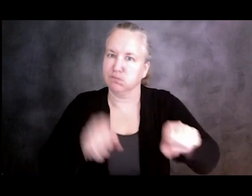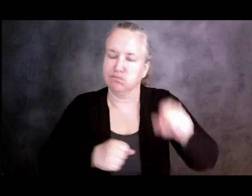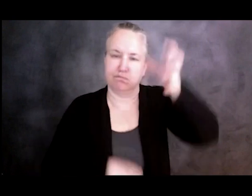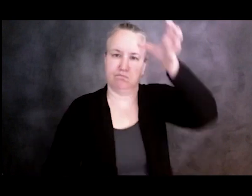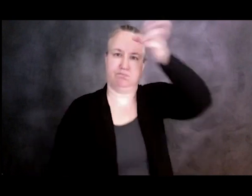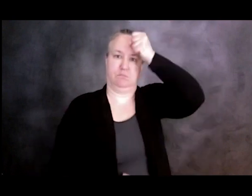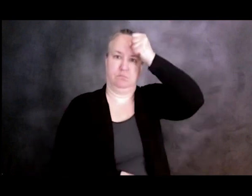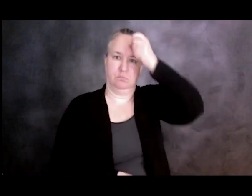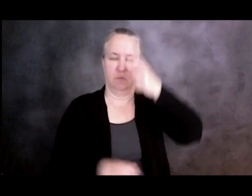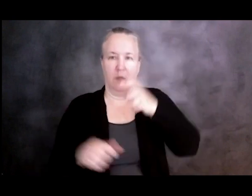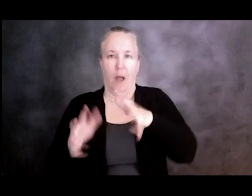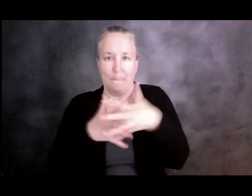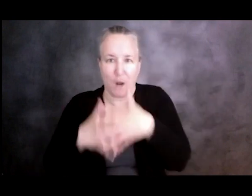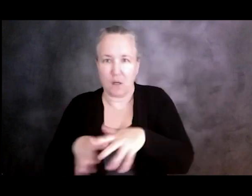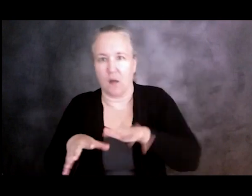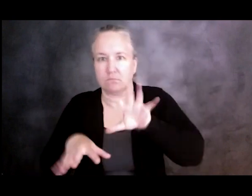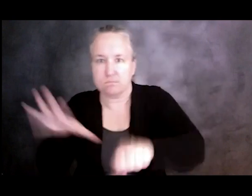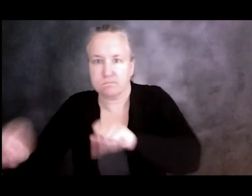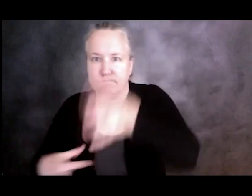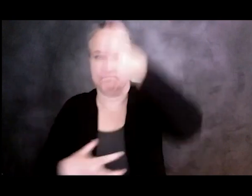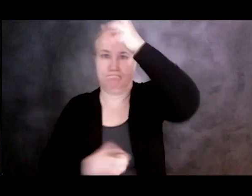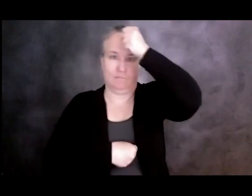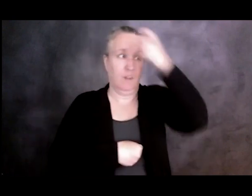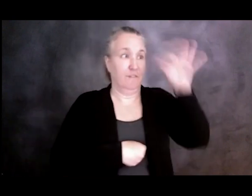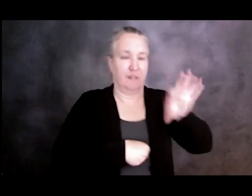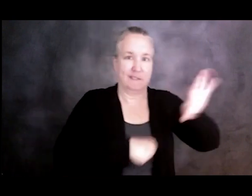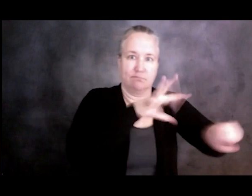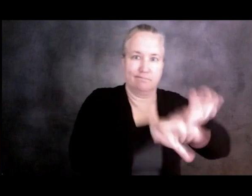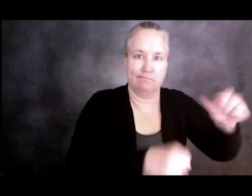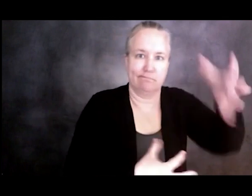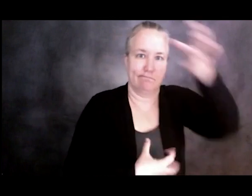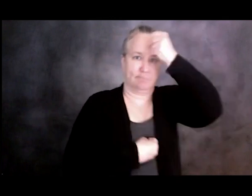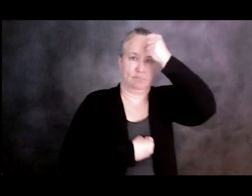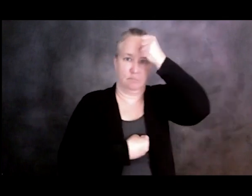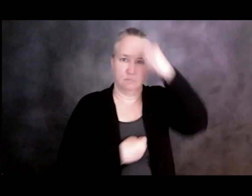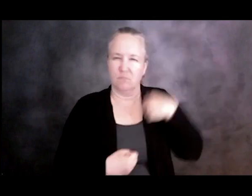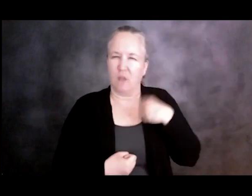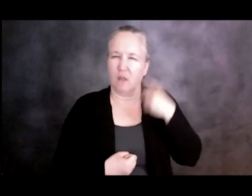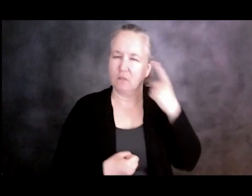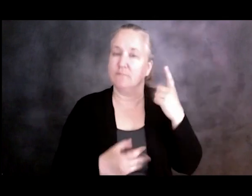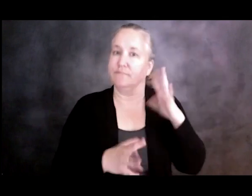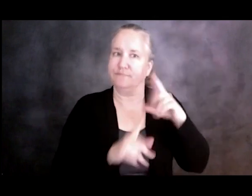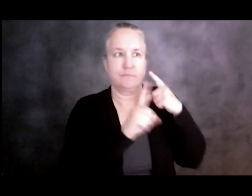and American imperialism. So The Committed is really, I think, explicitly about taking on French colonization,